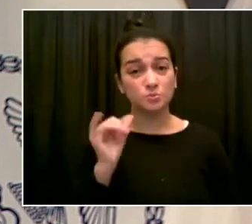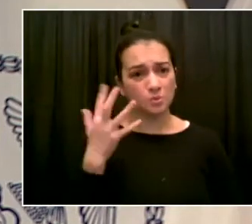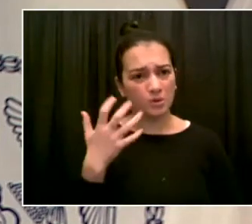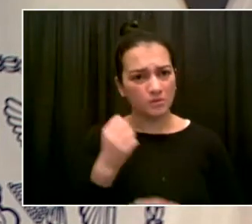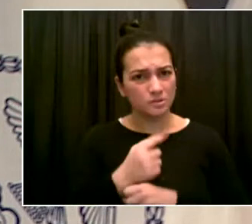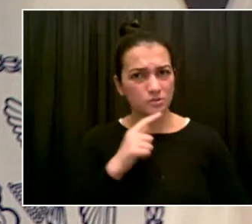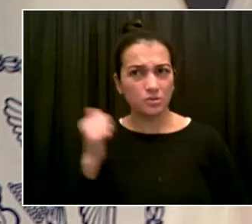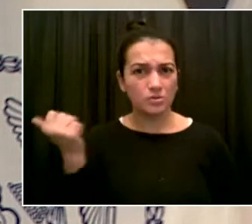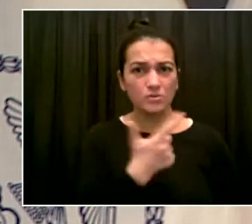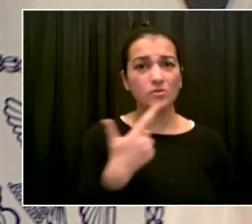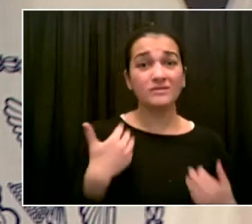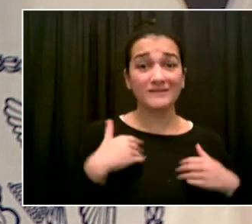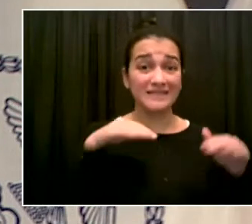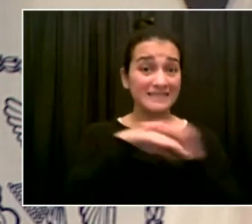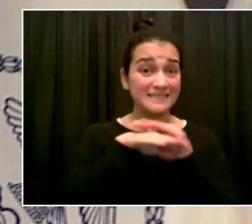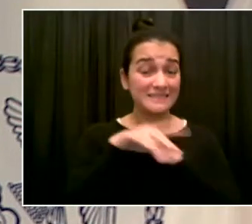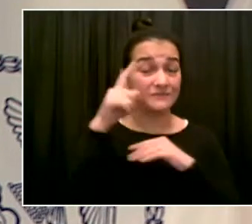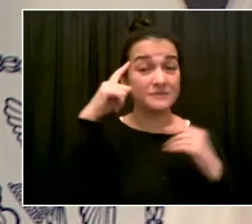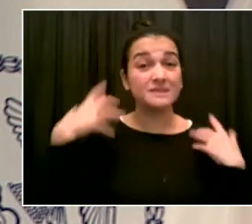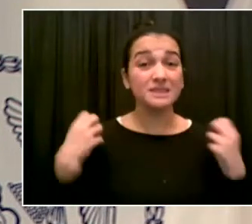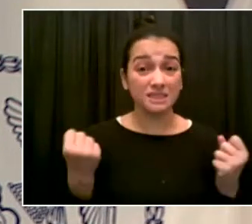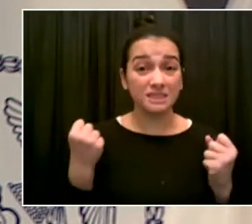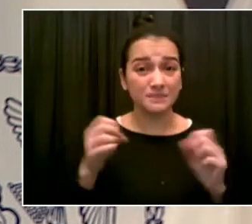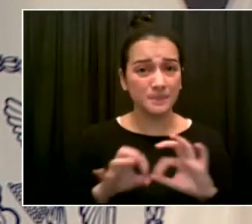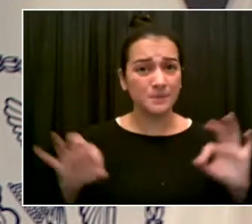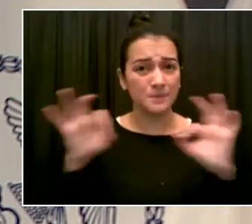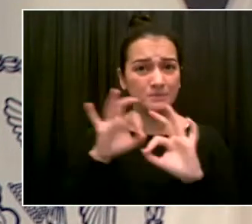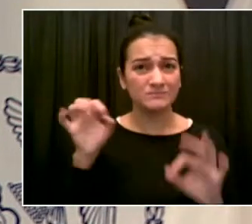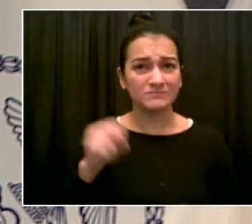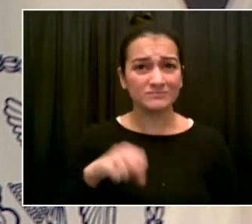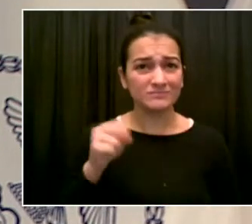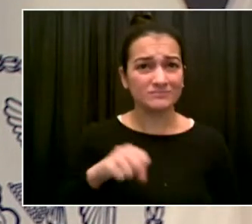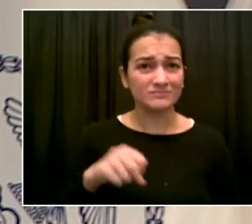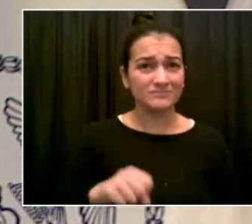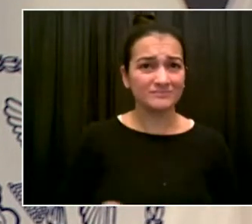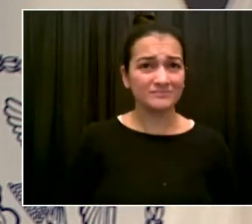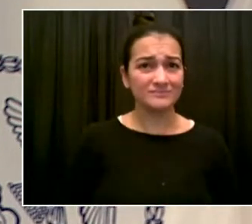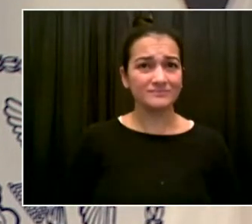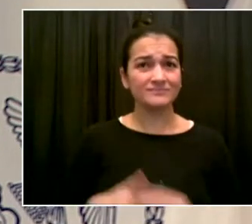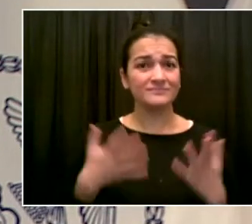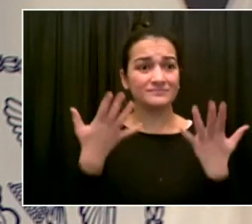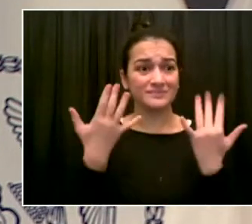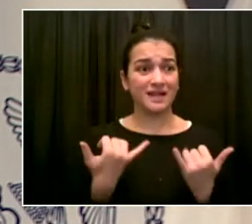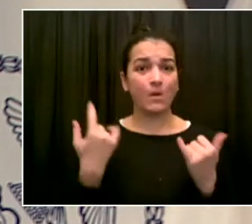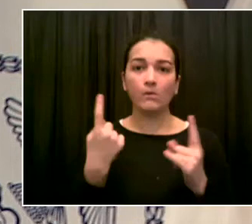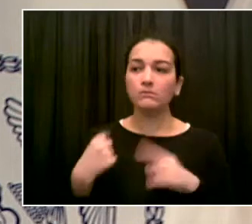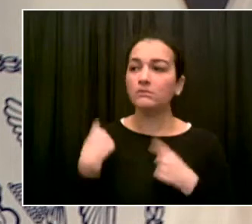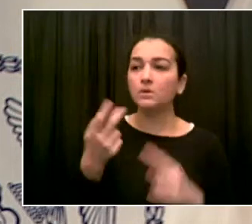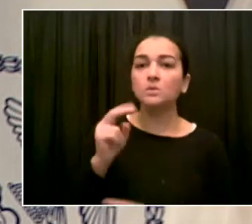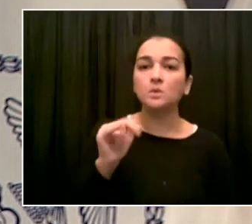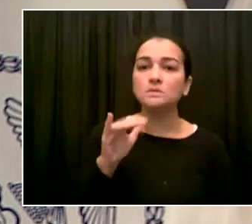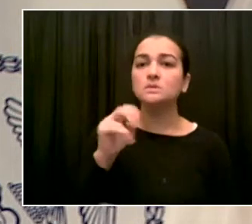APPROACH TO A NEW PHONE NUMBER, 988 WHICH THE FC C HAS DECDEID HTE